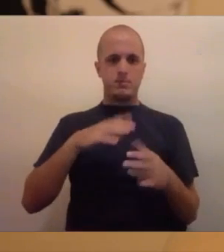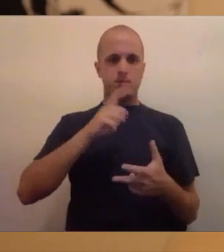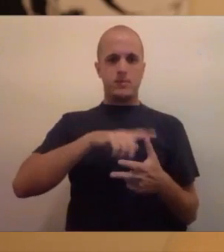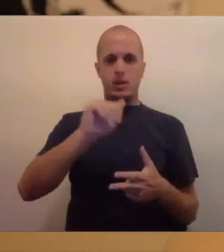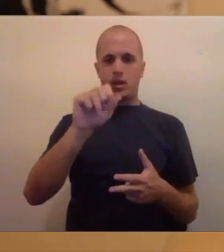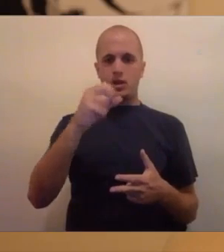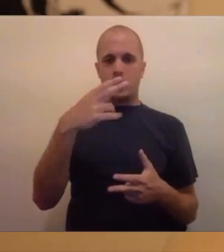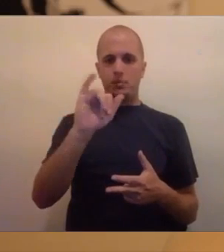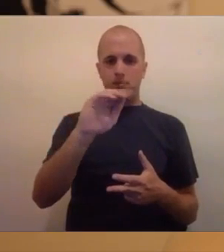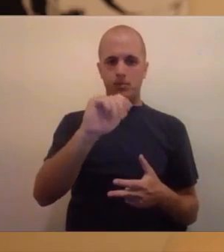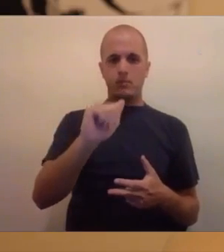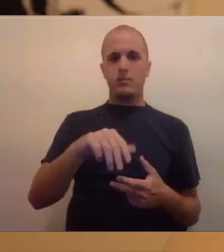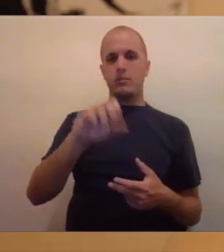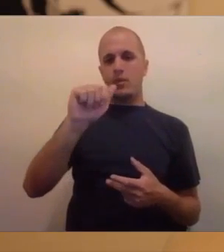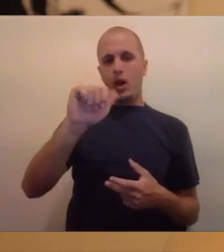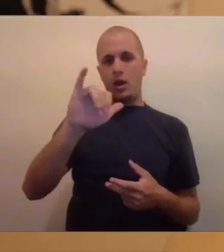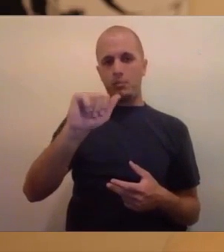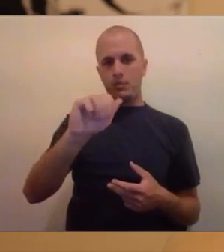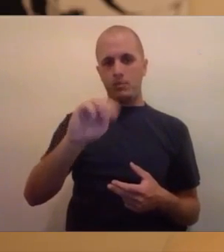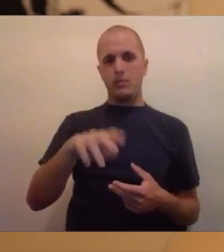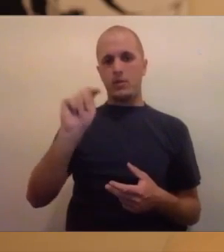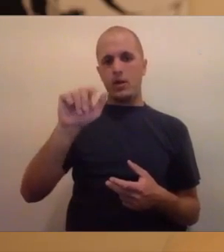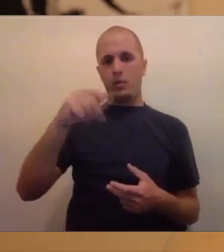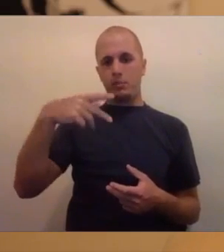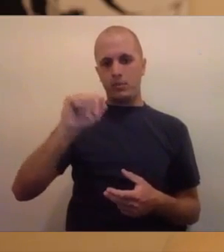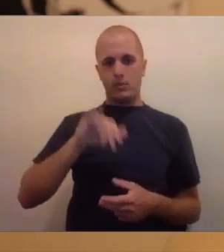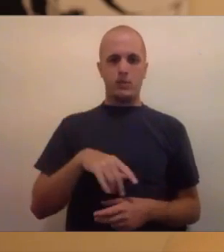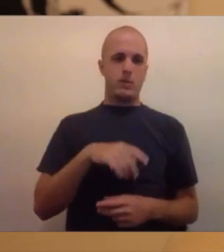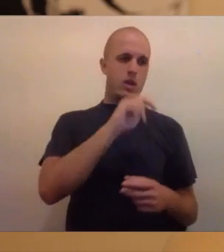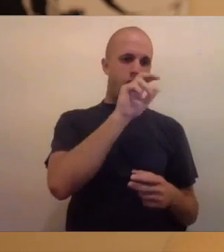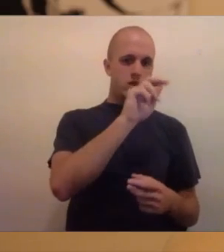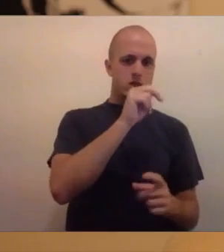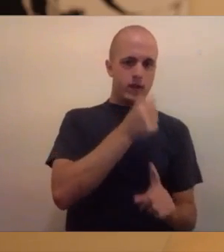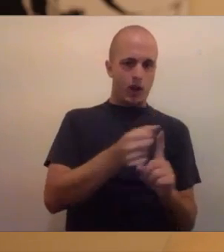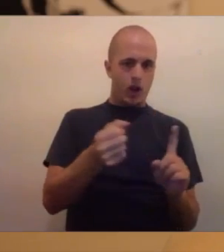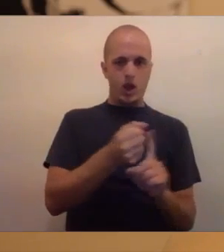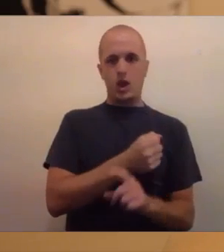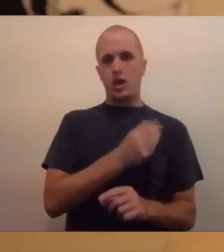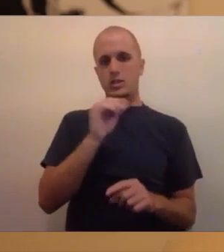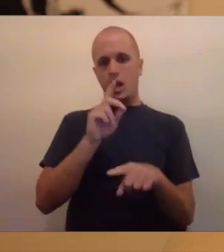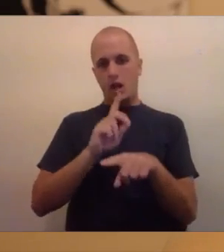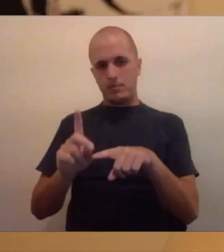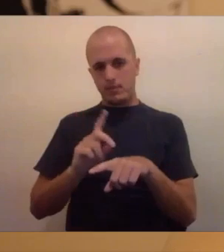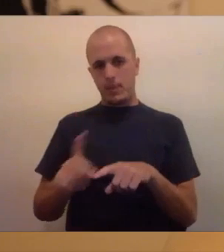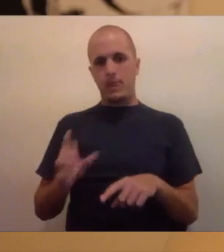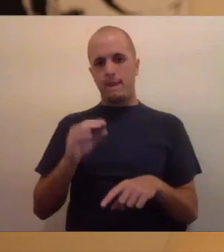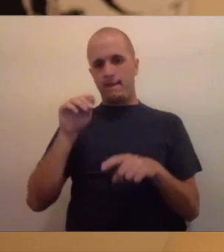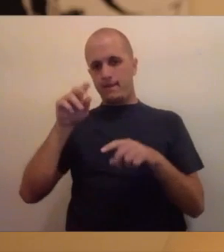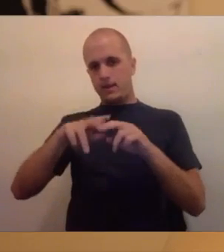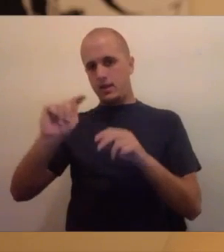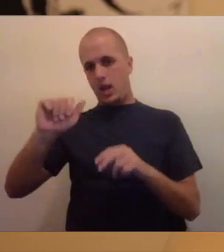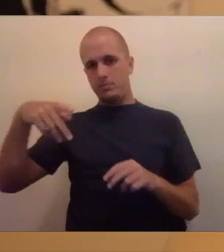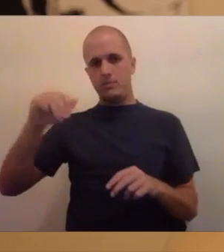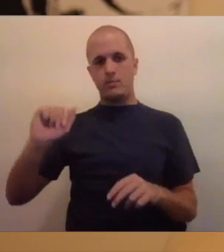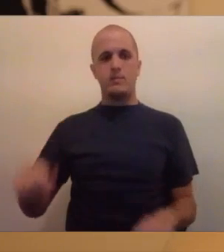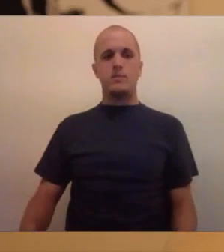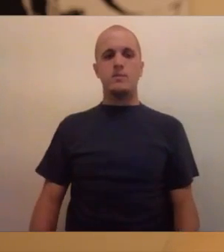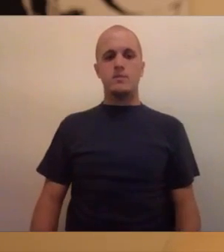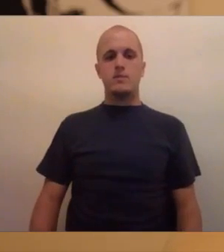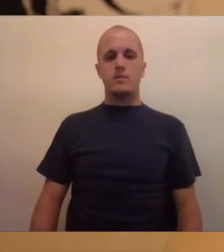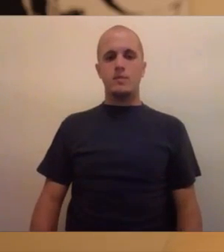these steps, ahimsa, sayam and tapa; nonviolence, discipline and tapa,